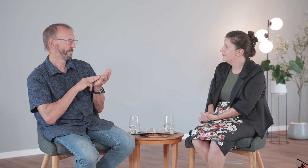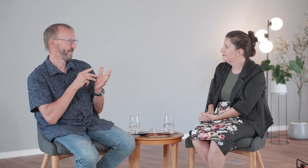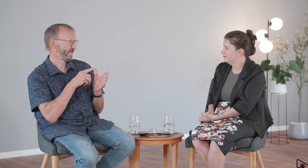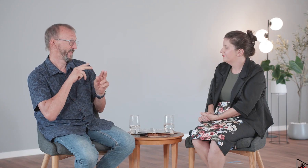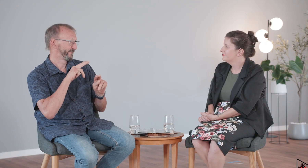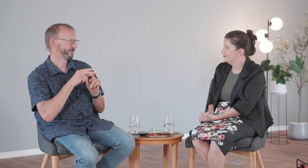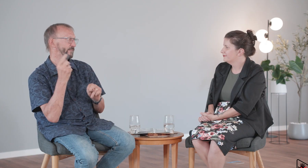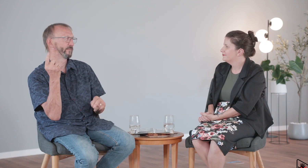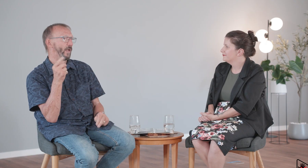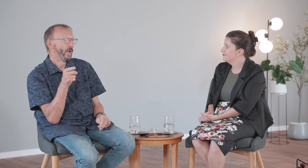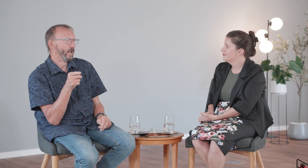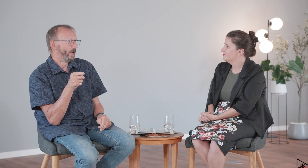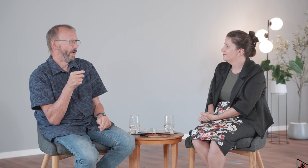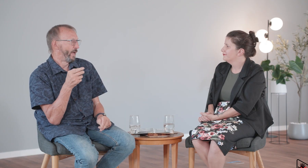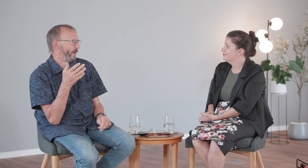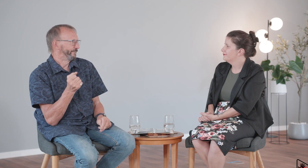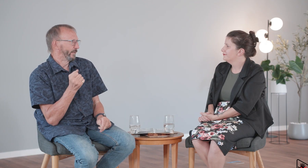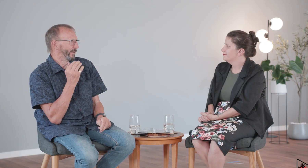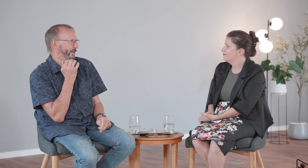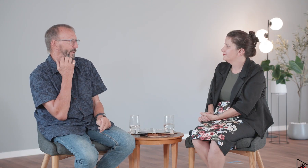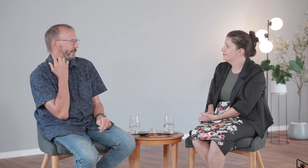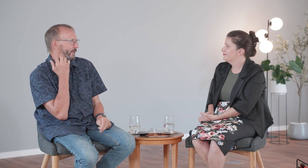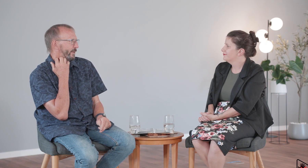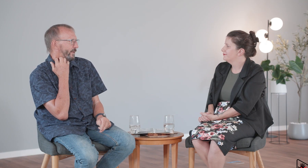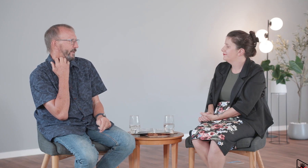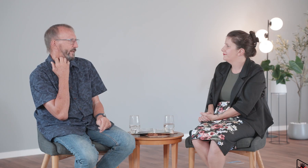got back there was a MAF officer there and he came along to inspect that catch. We thought,